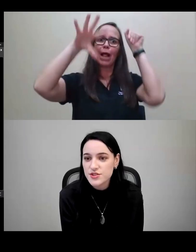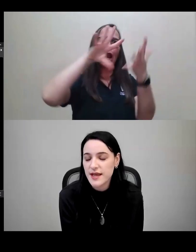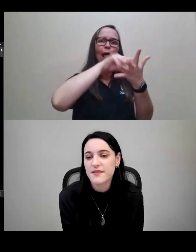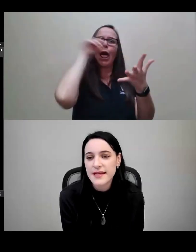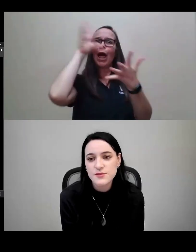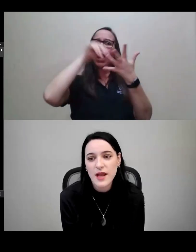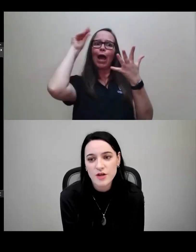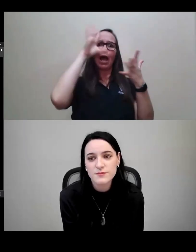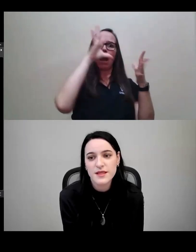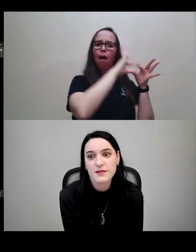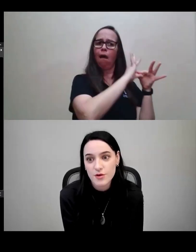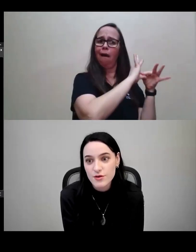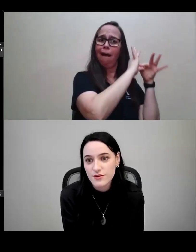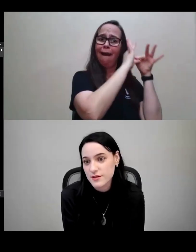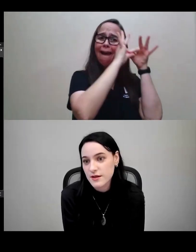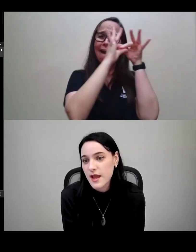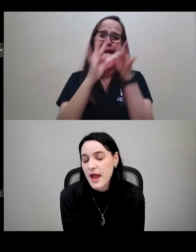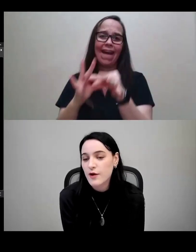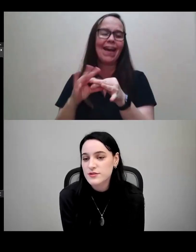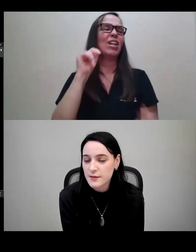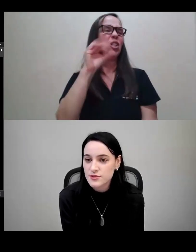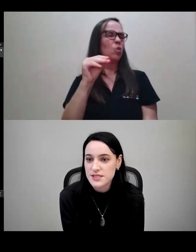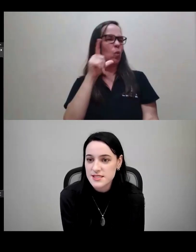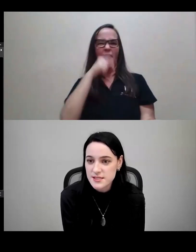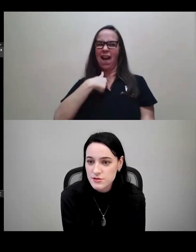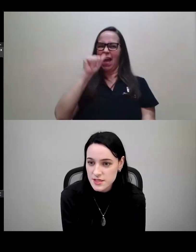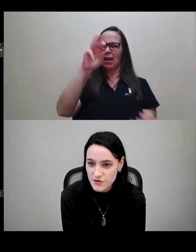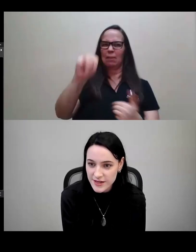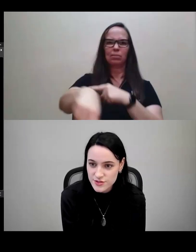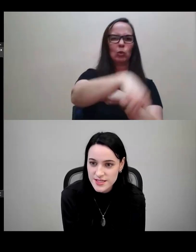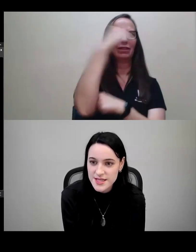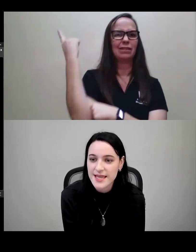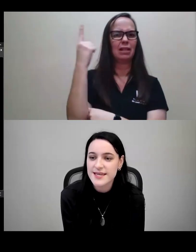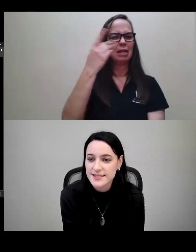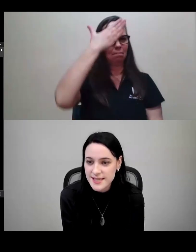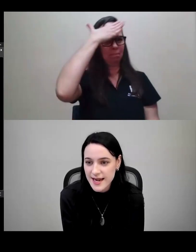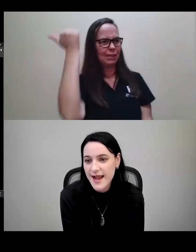interaction and that's what helped me learn. I was able to see those interactions and then connect